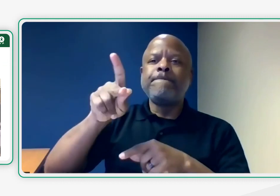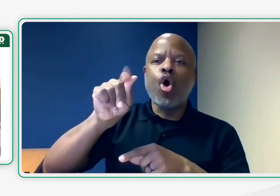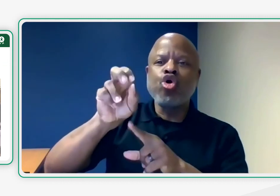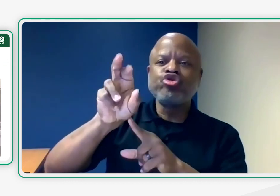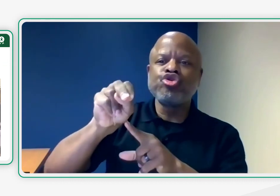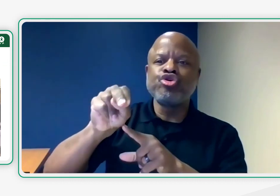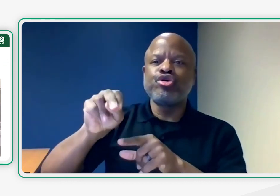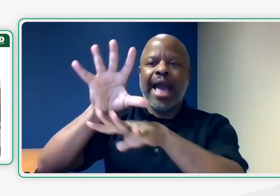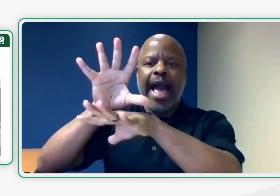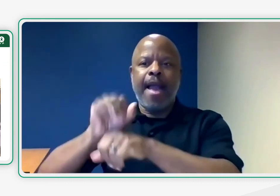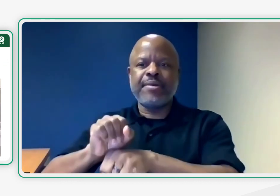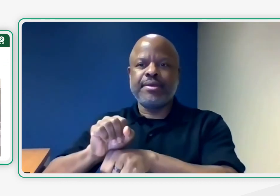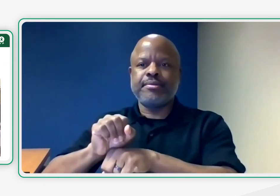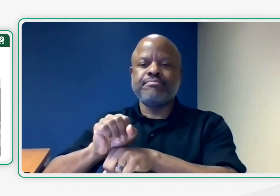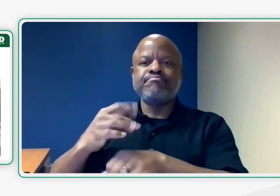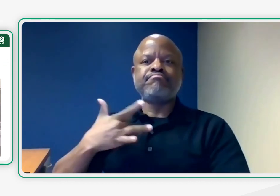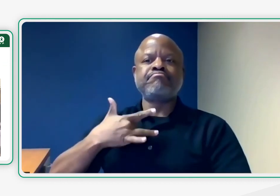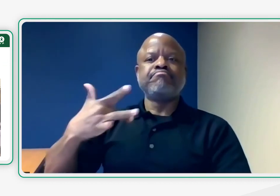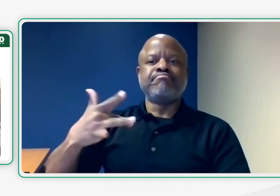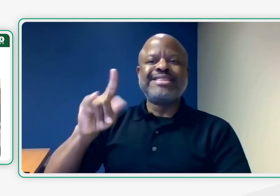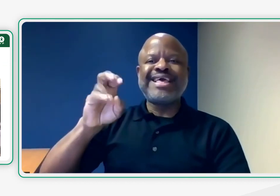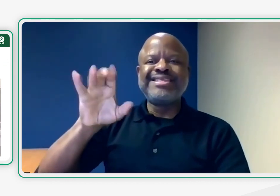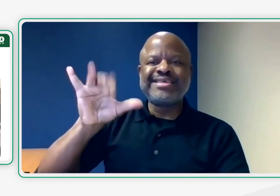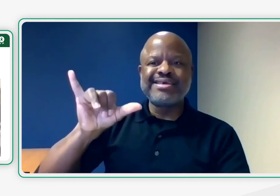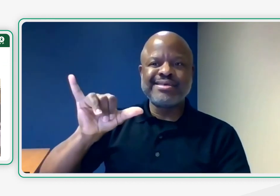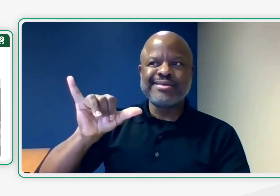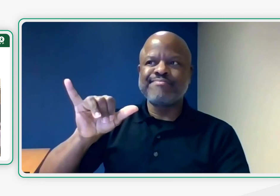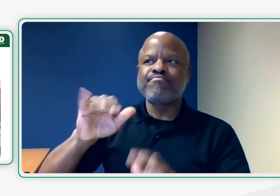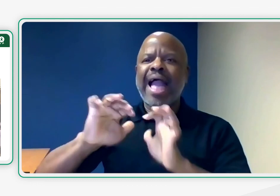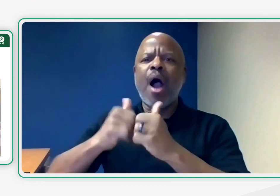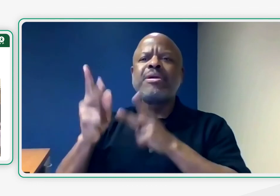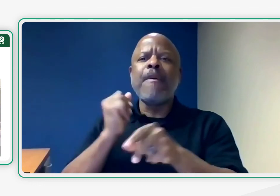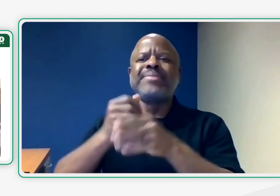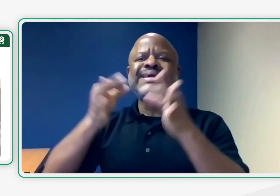And we're looking, again, I want to emphasize that looking at data, and patterns, and habits,